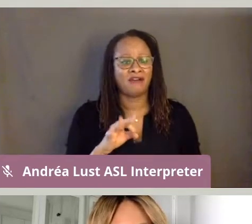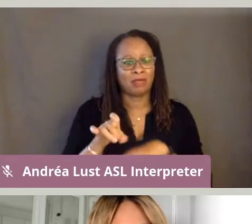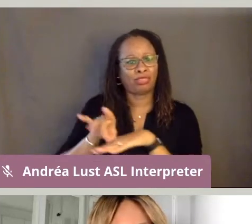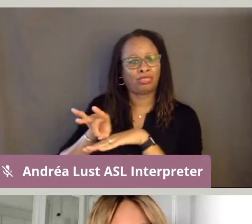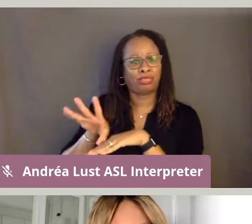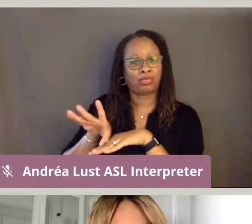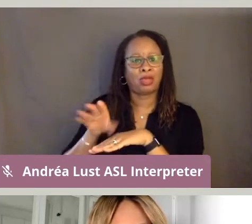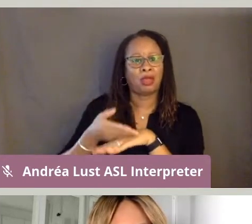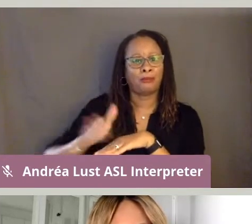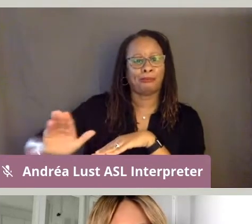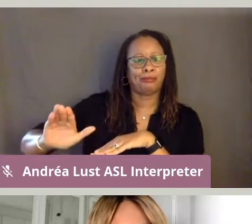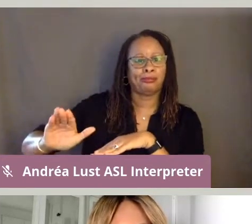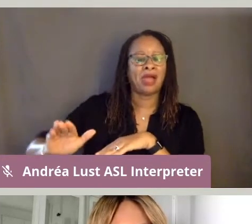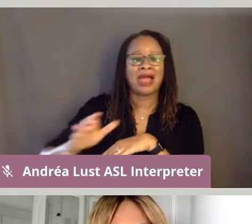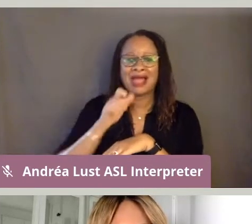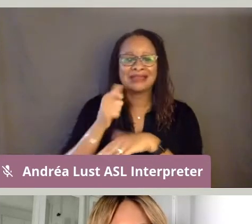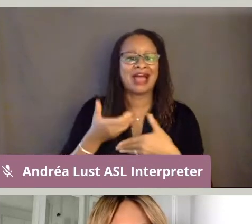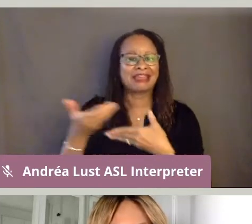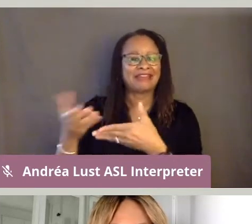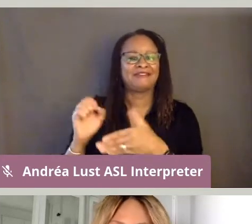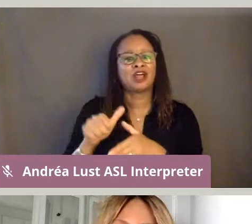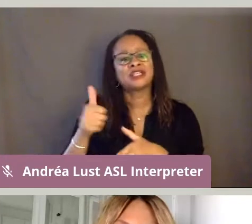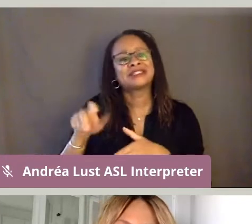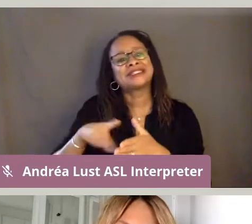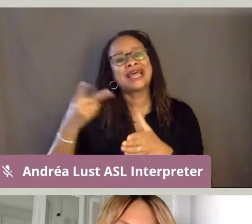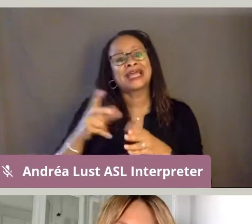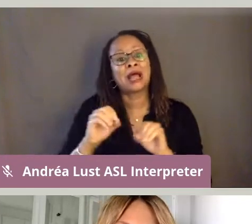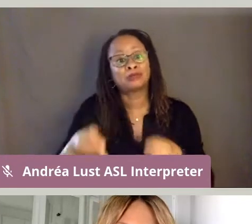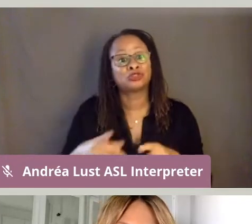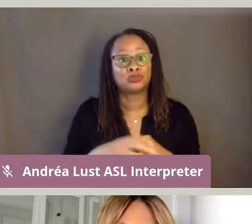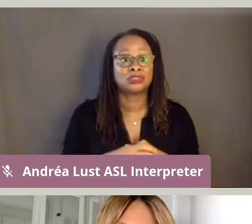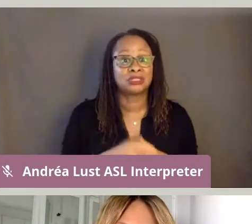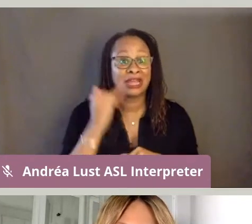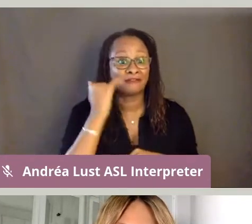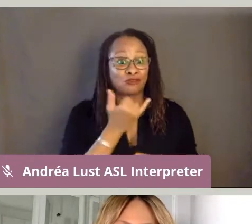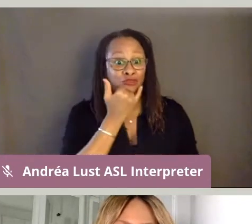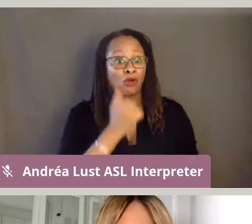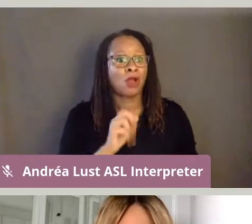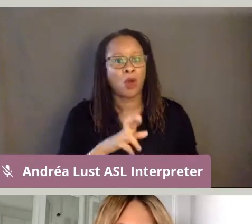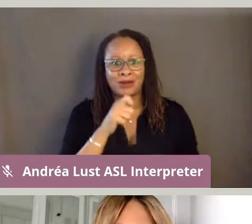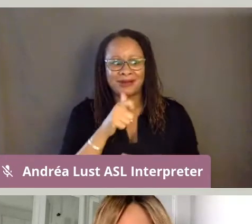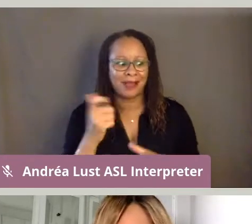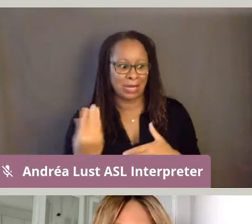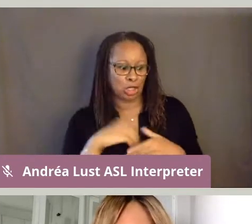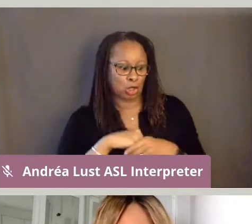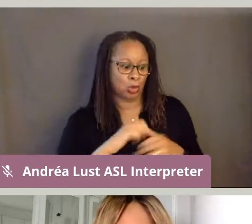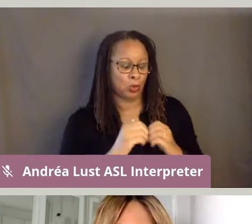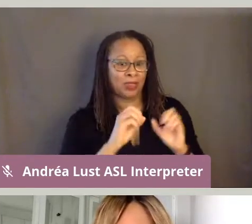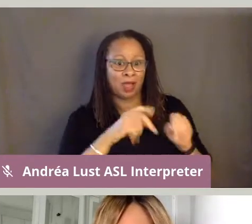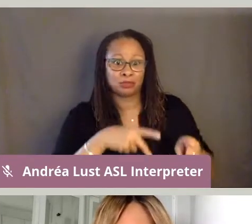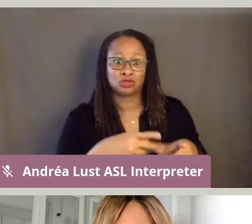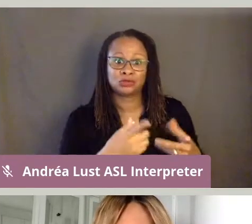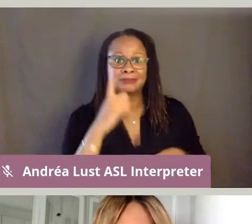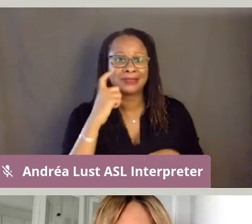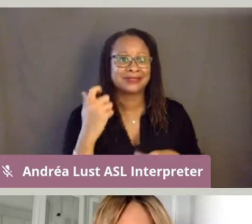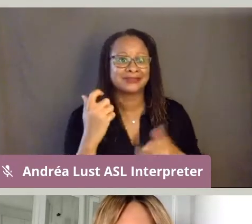and not being given another chance, or right, or being left out of opportunity. And so, I kinda just wanna talk